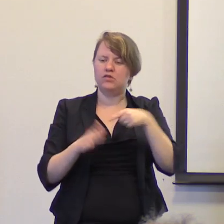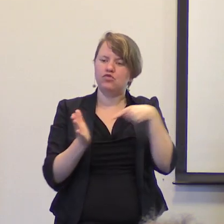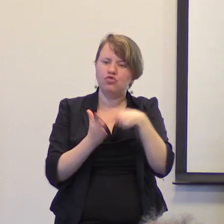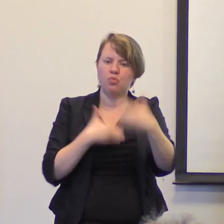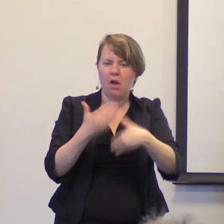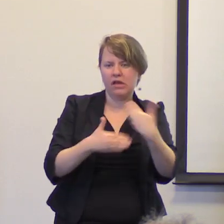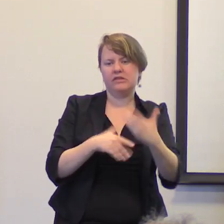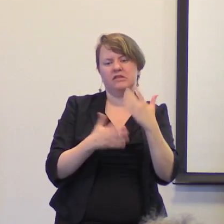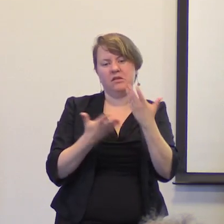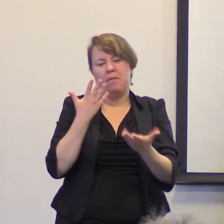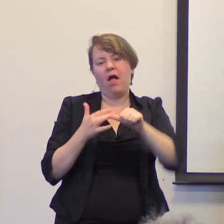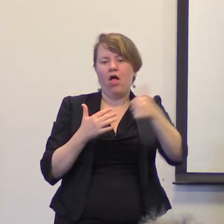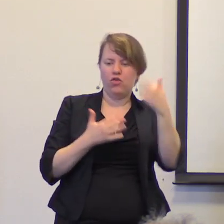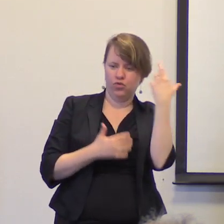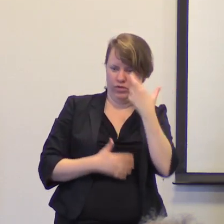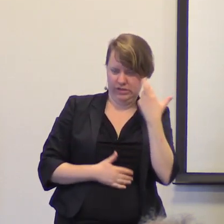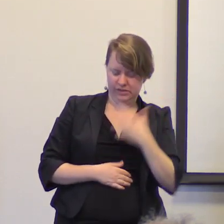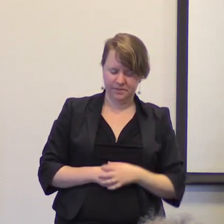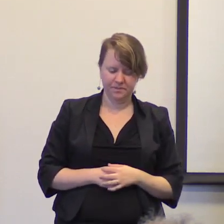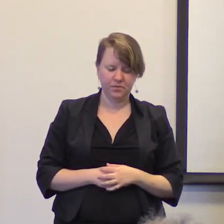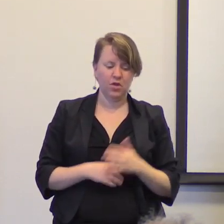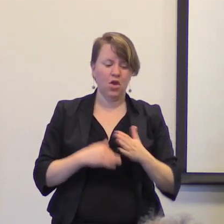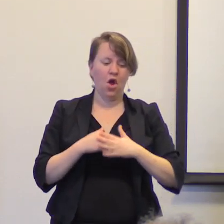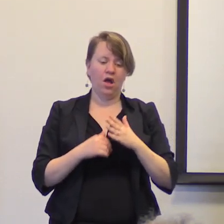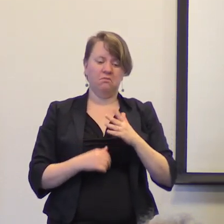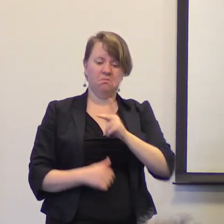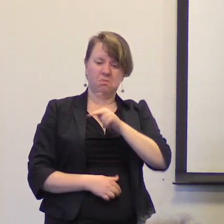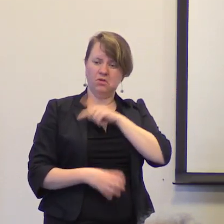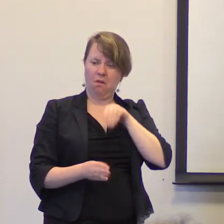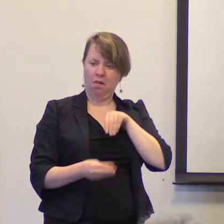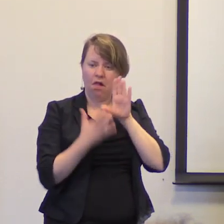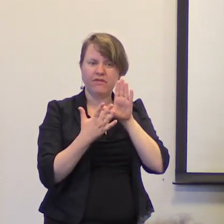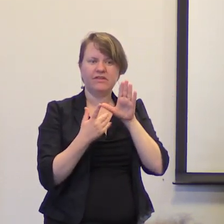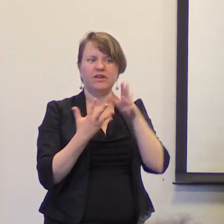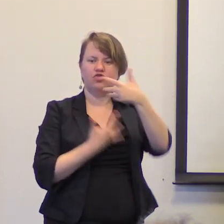On sort of a personal front, this is a social media story.